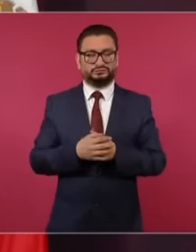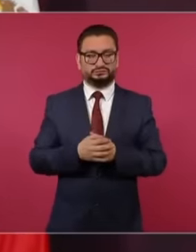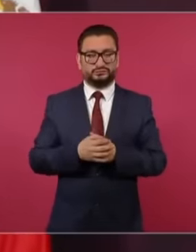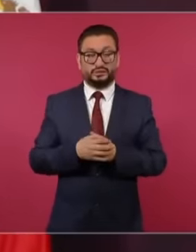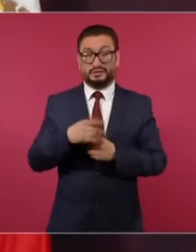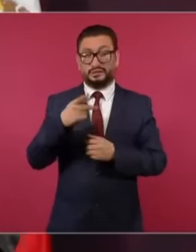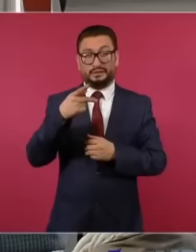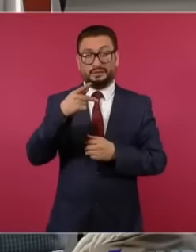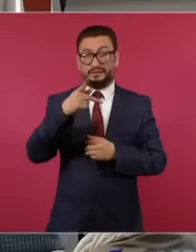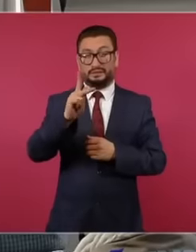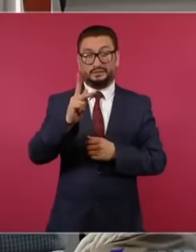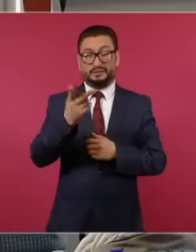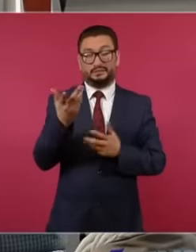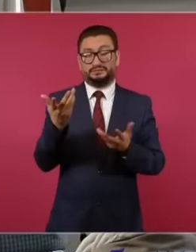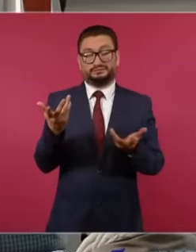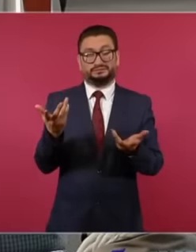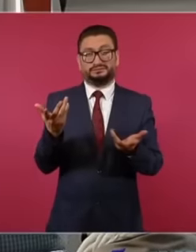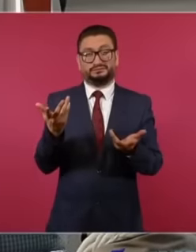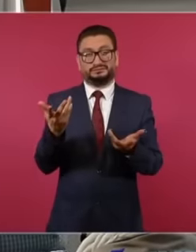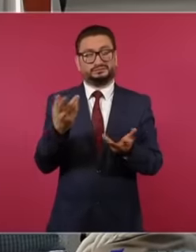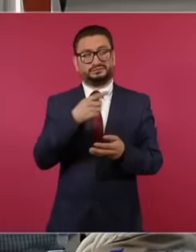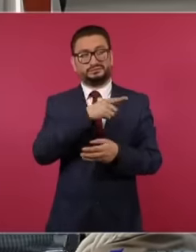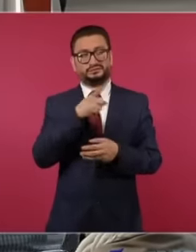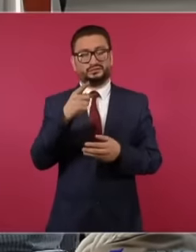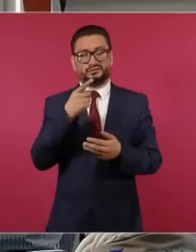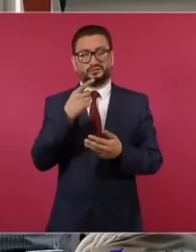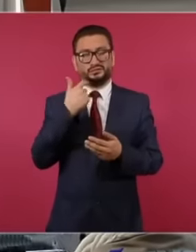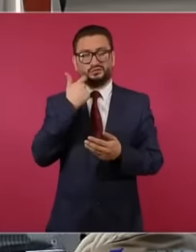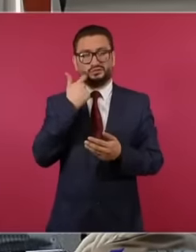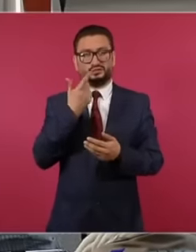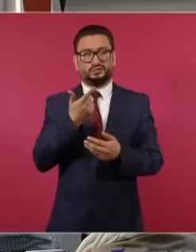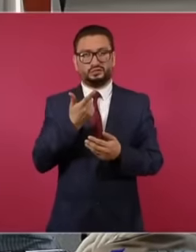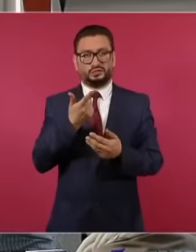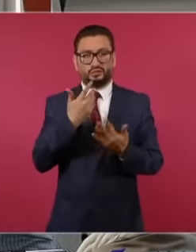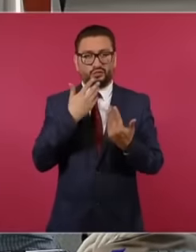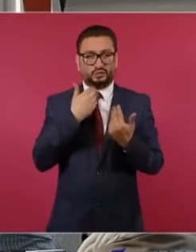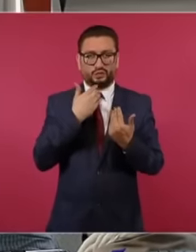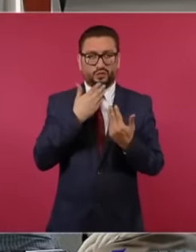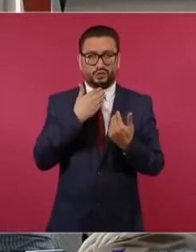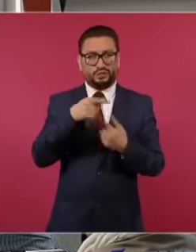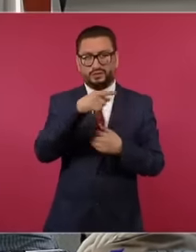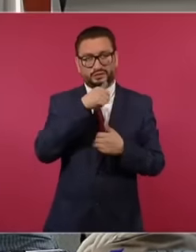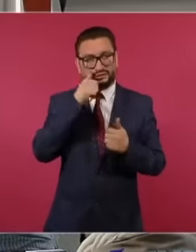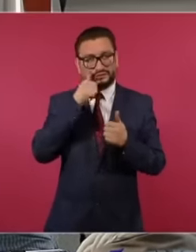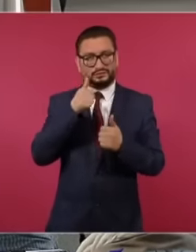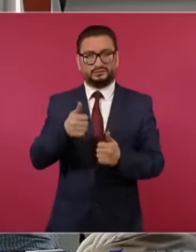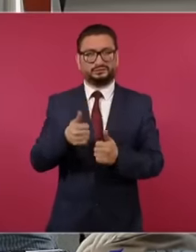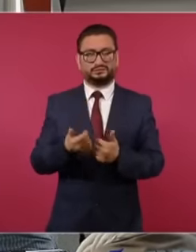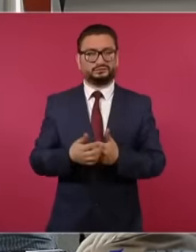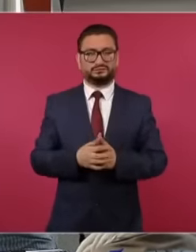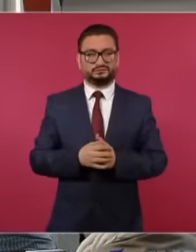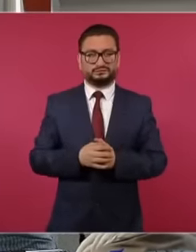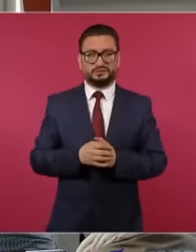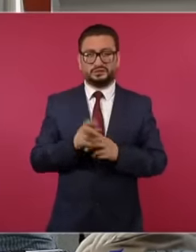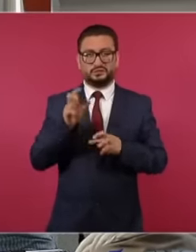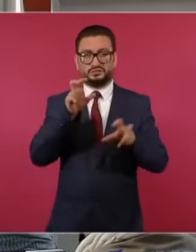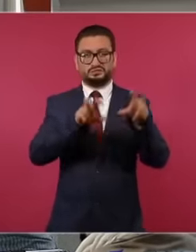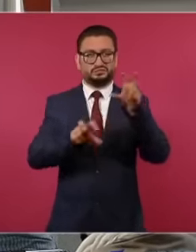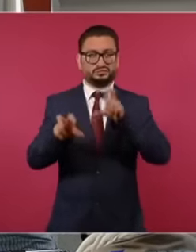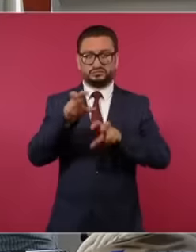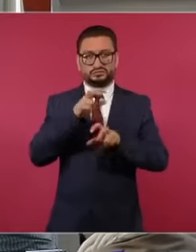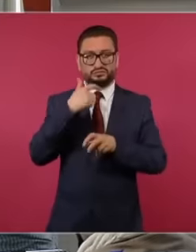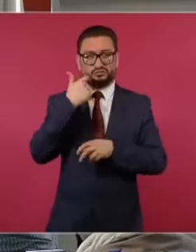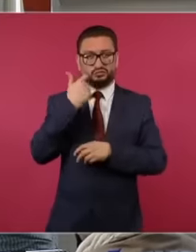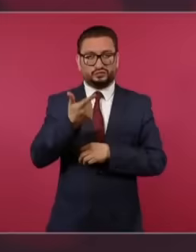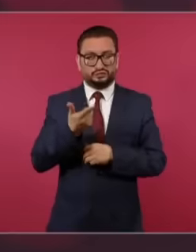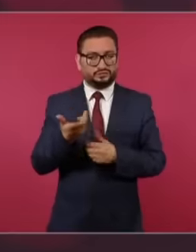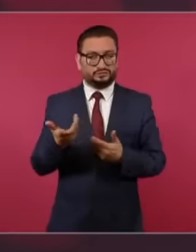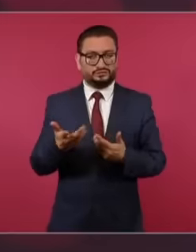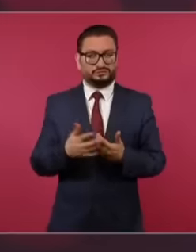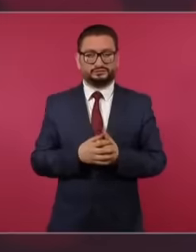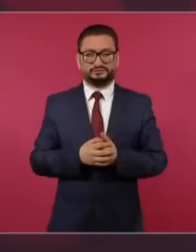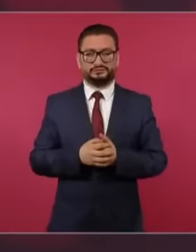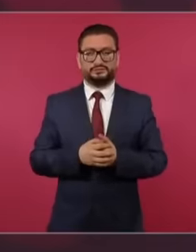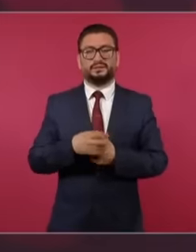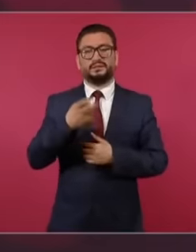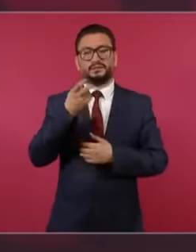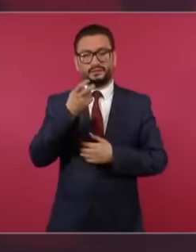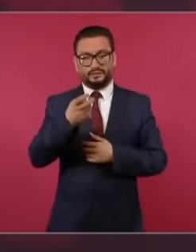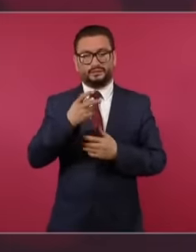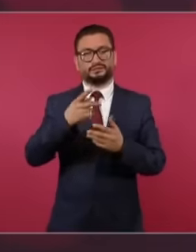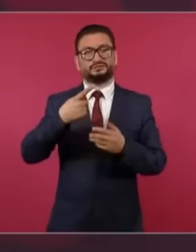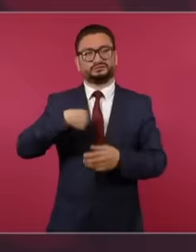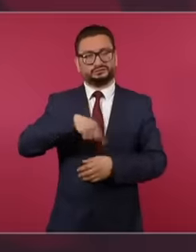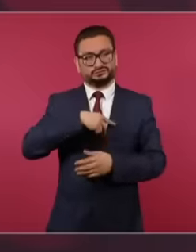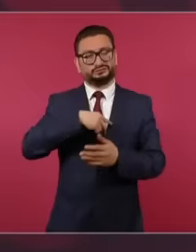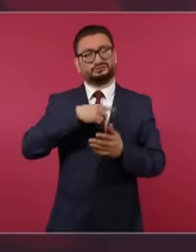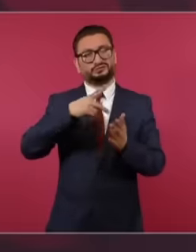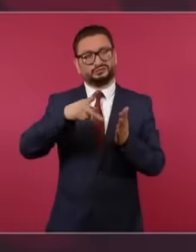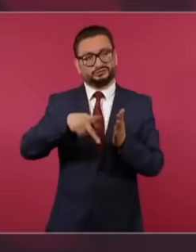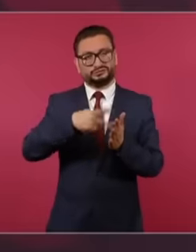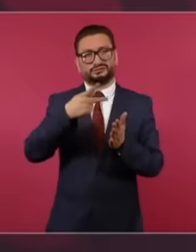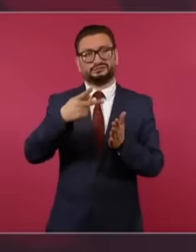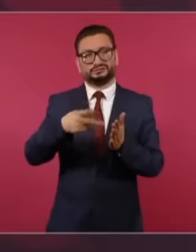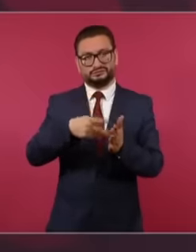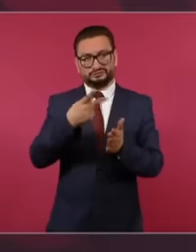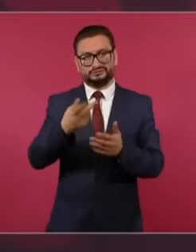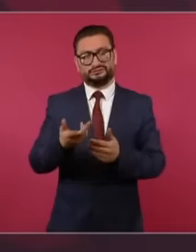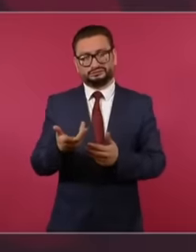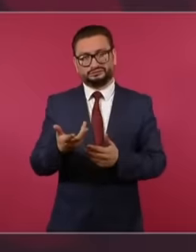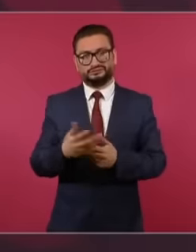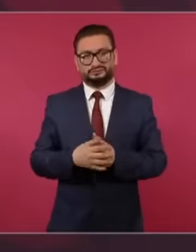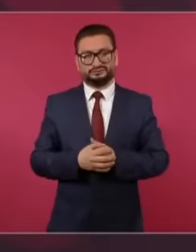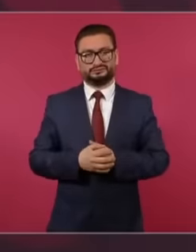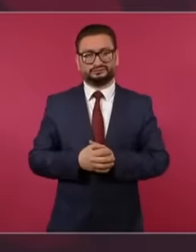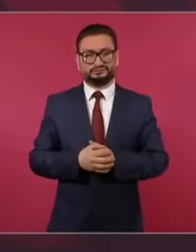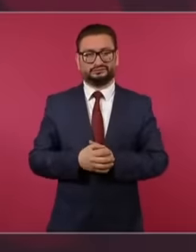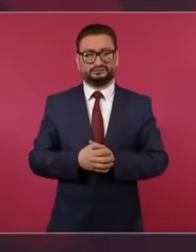There is a version of that, so we must be